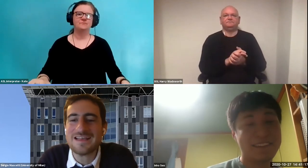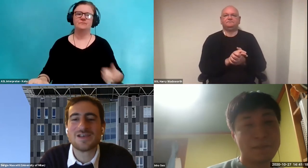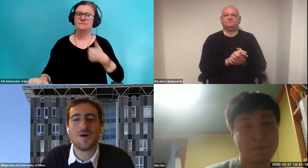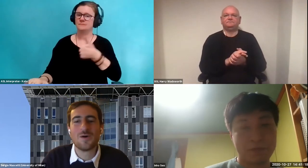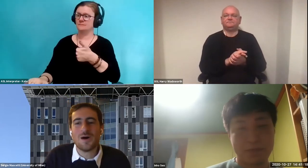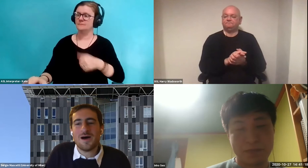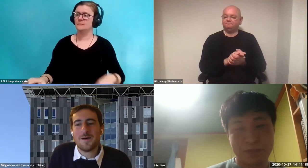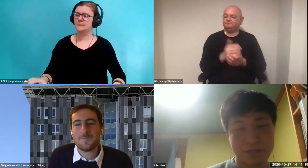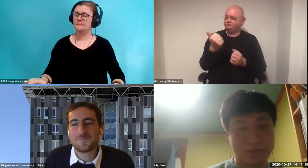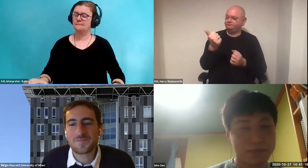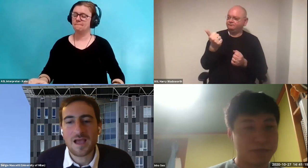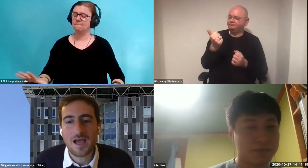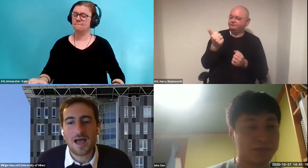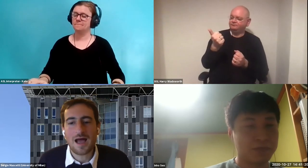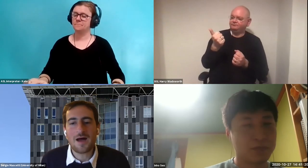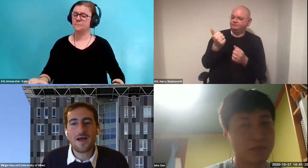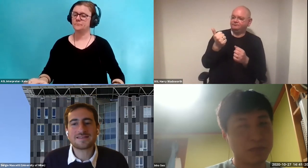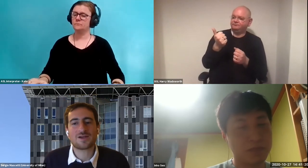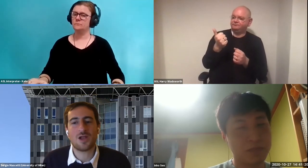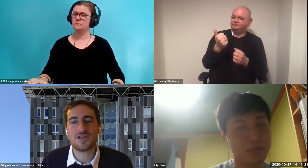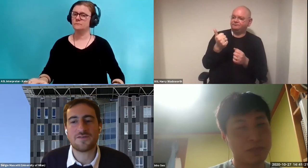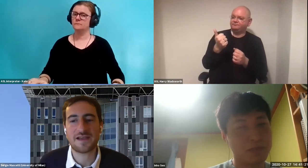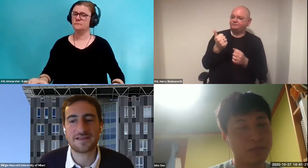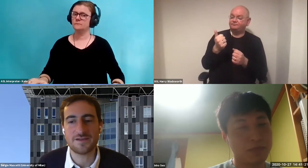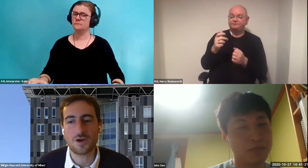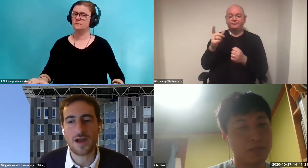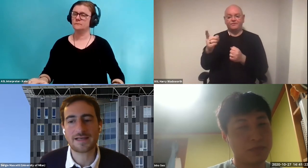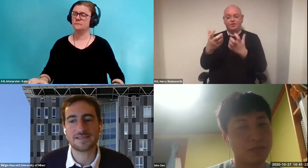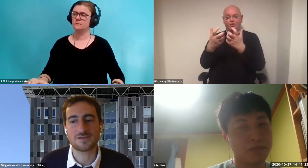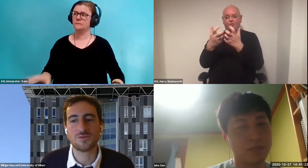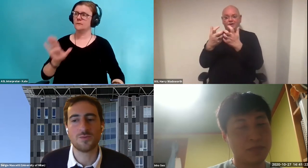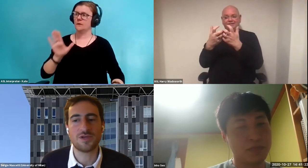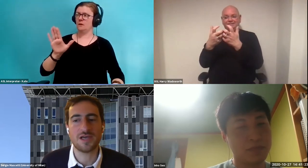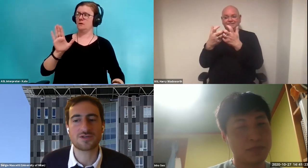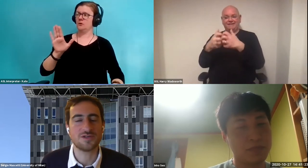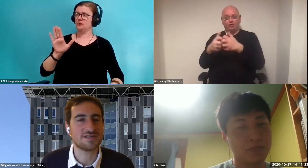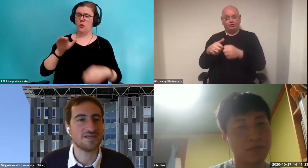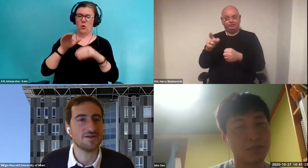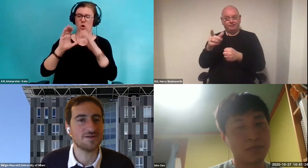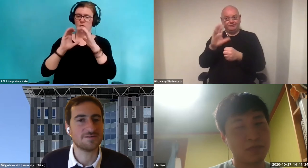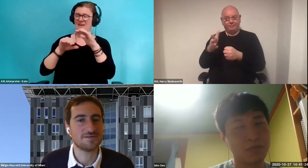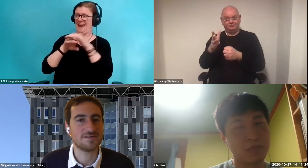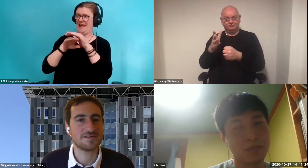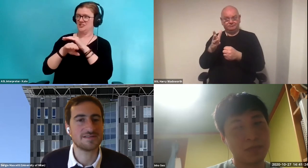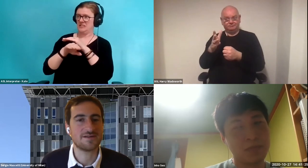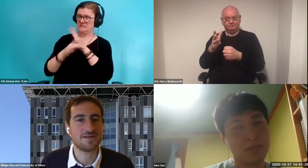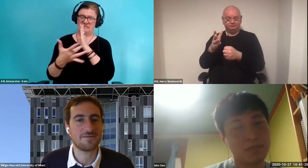so um how has technology affected your access to communication this year is is there anything